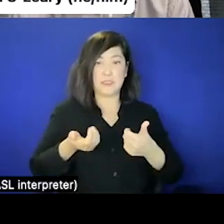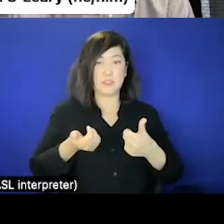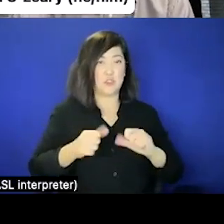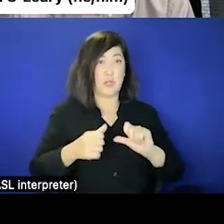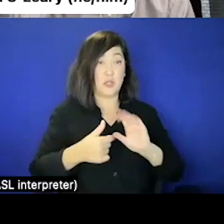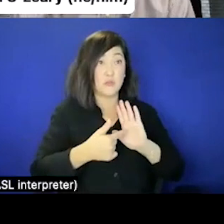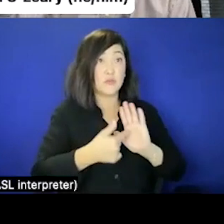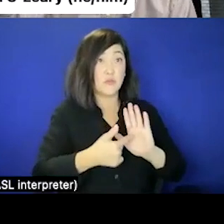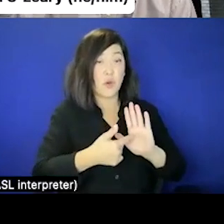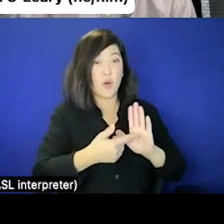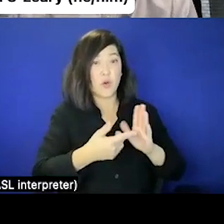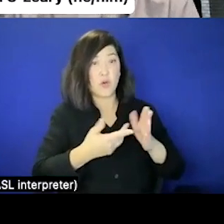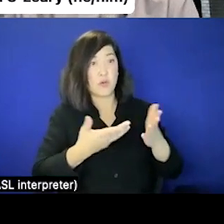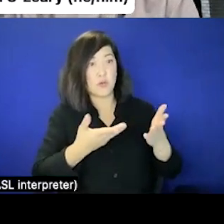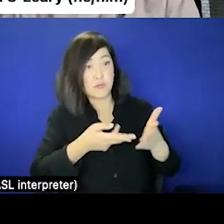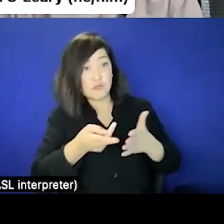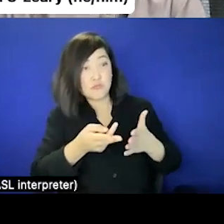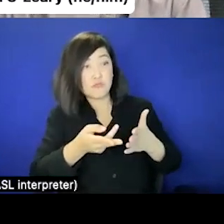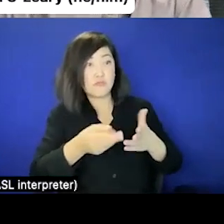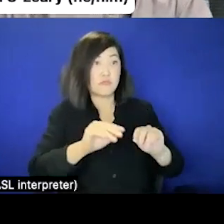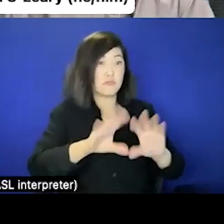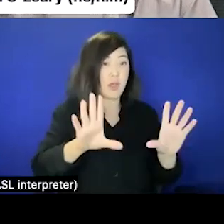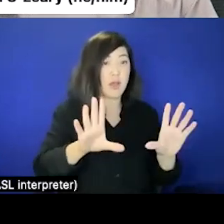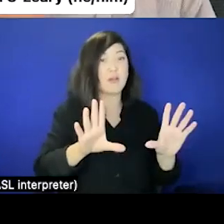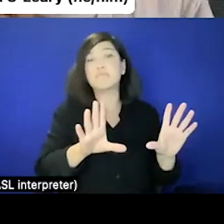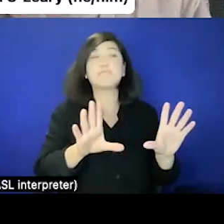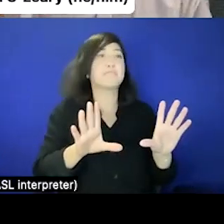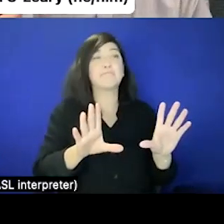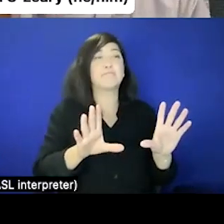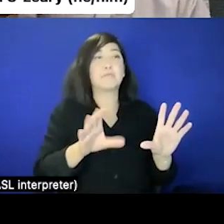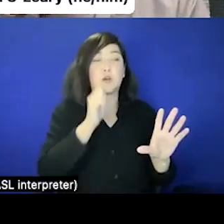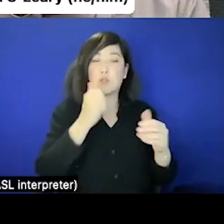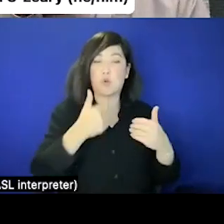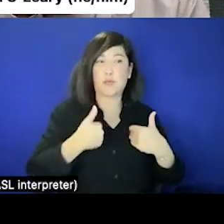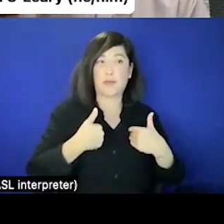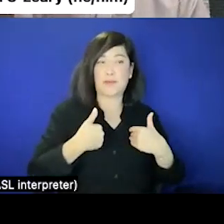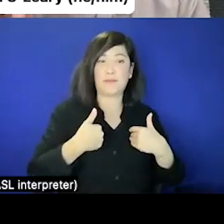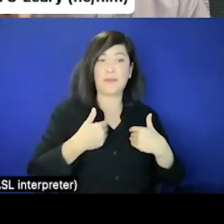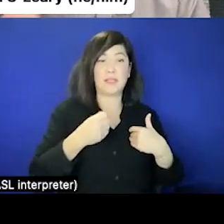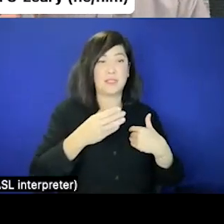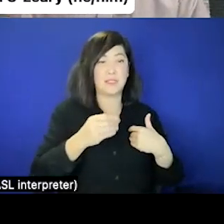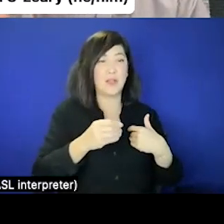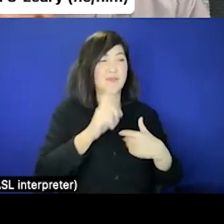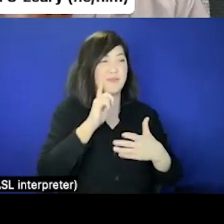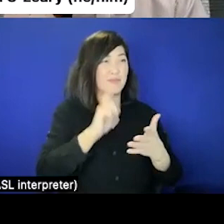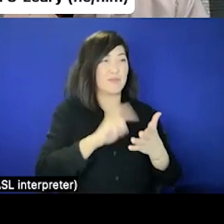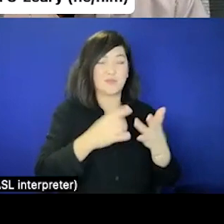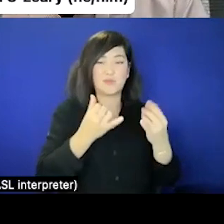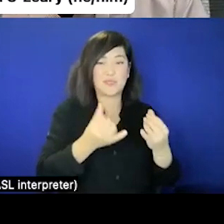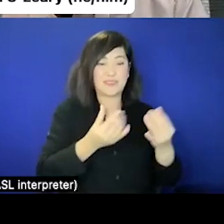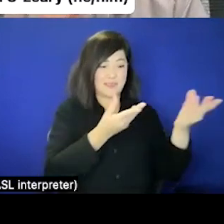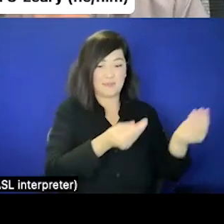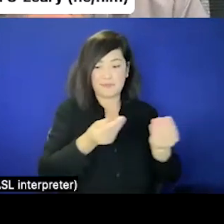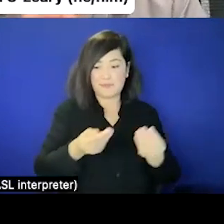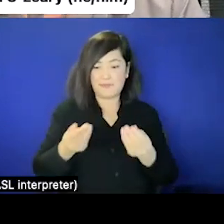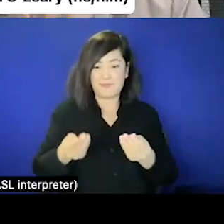and that reduces industry-wide understanding. So these are gaps in the current supply chain